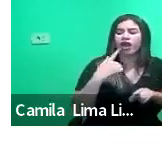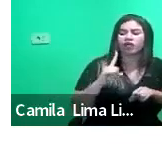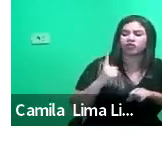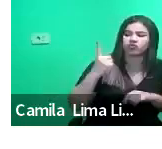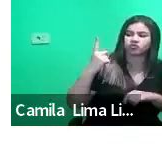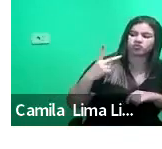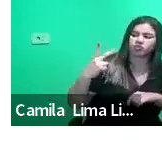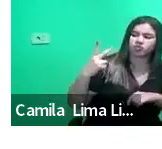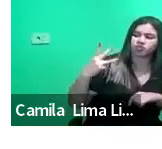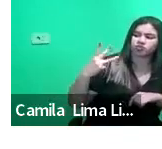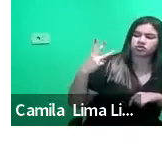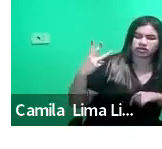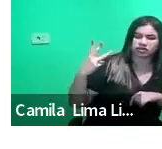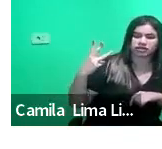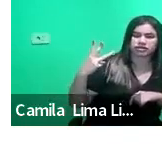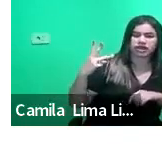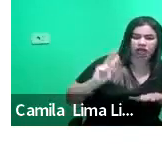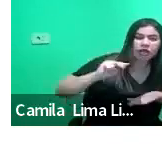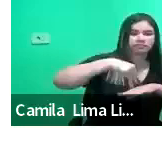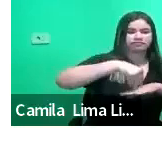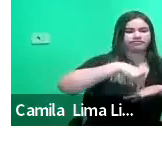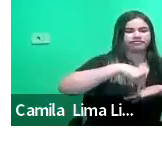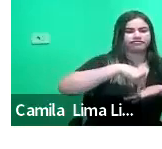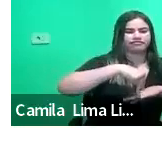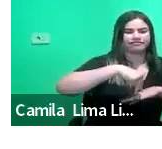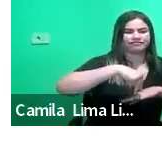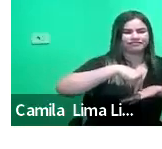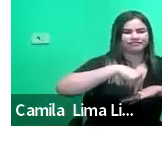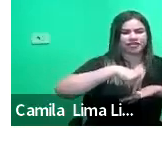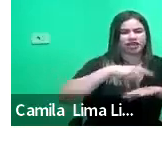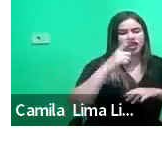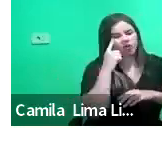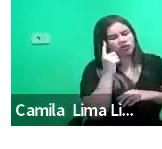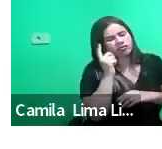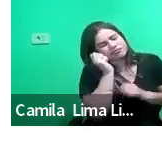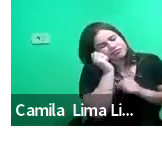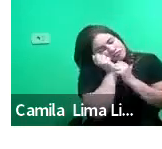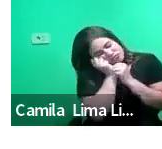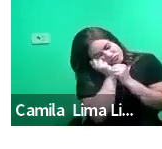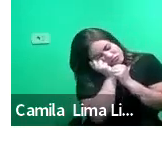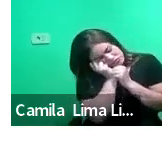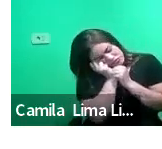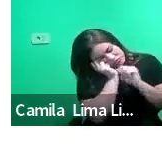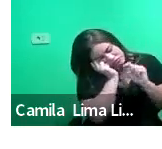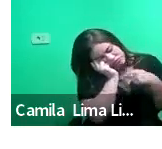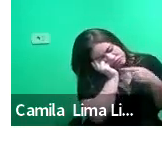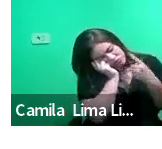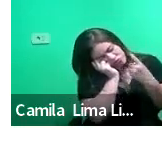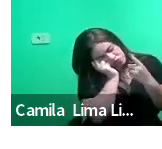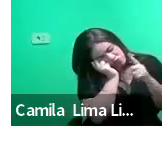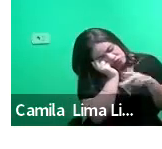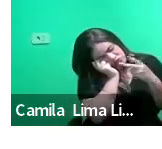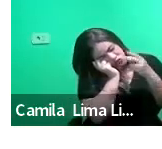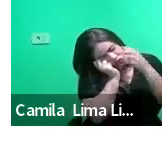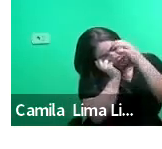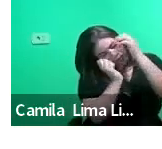i'm gonna get up, and I go i'm gonna get up, and I go 1, 2, , yes yes, and I'm Yes, and i'm there okay that's the basic idea